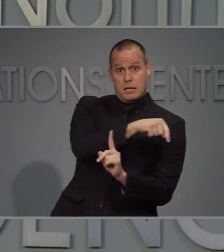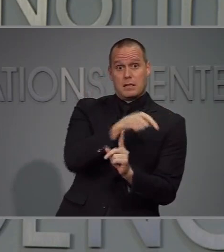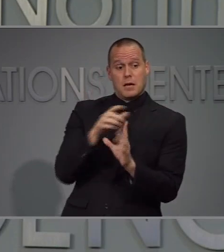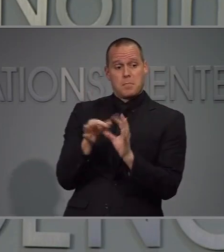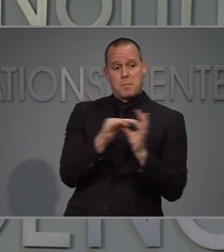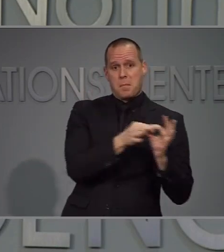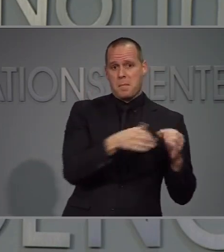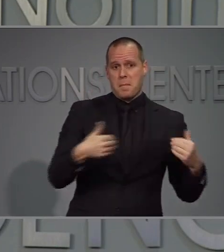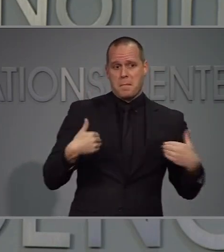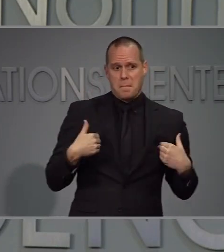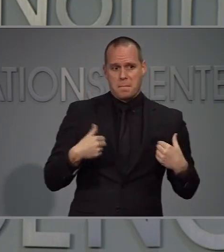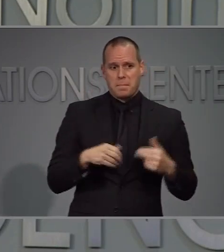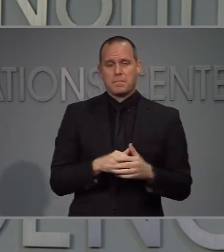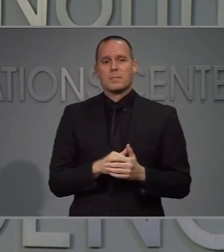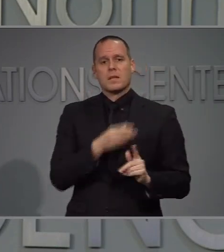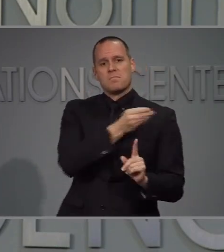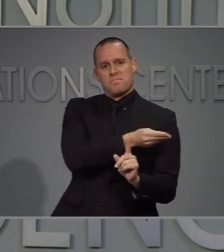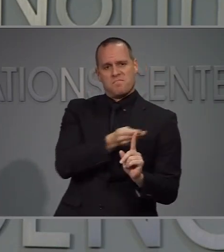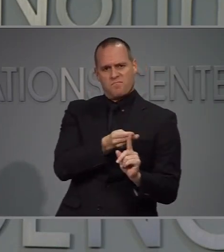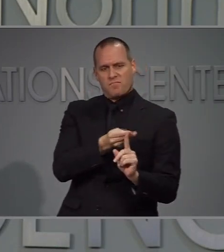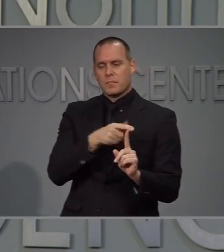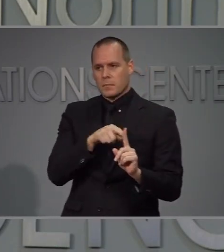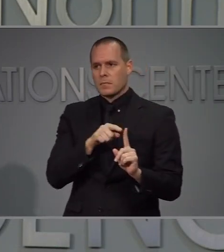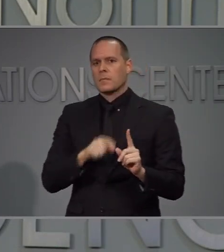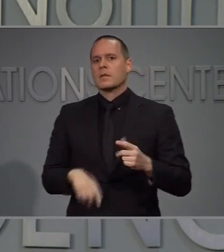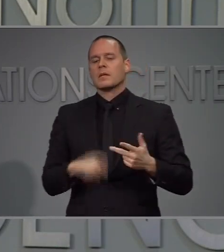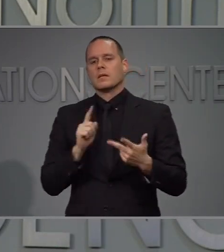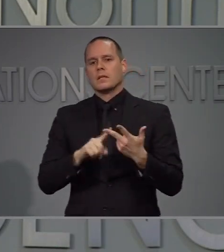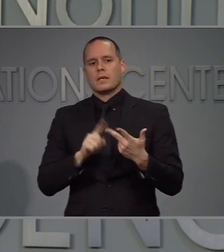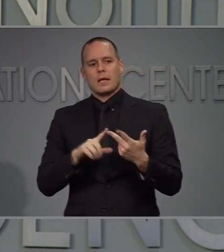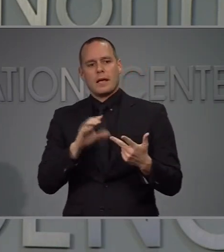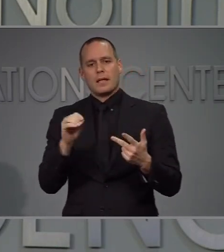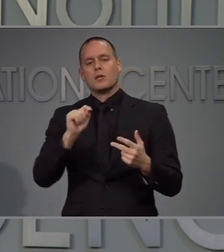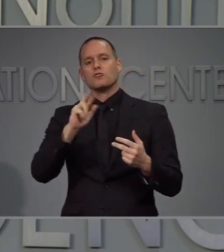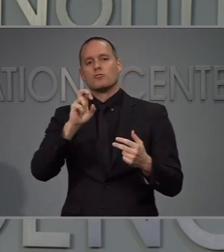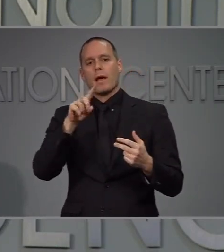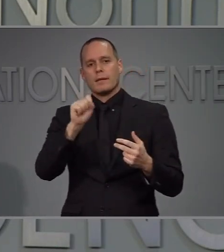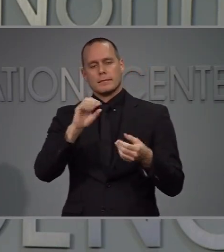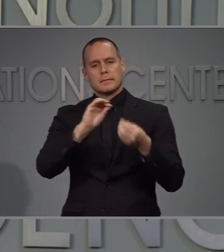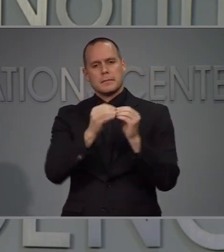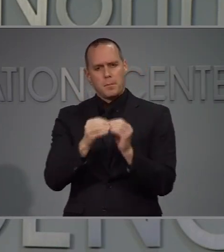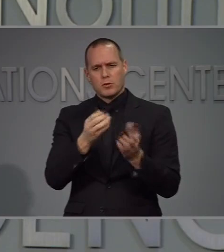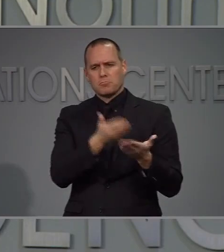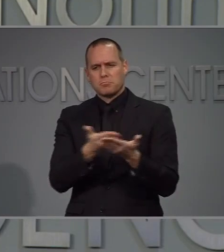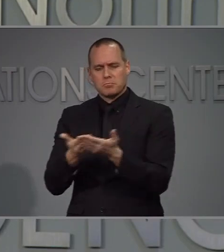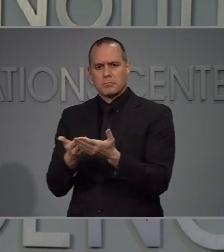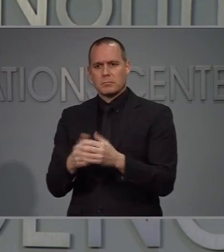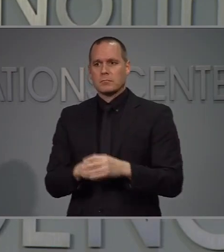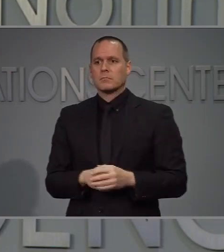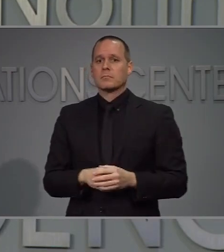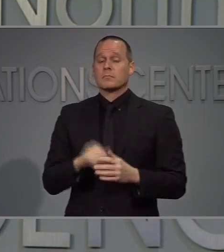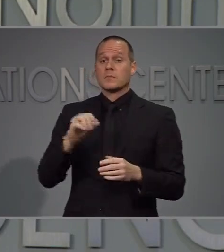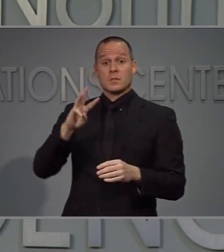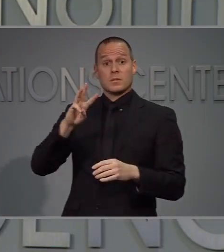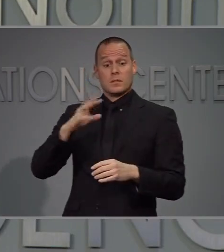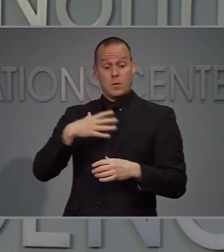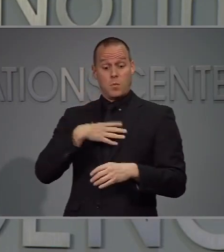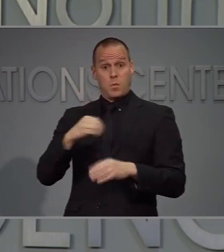AND WE NEED OUR TRENDS TO BE HEADED IN THE RIGHT DIRECTION.